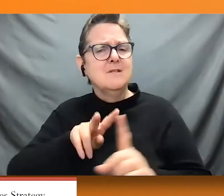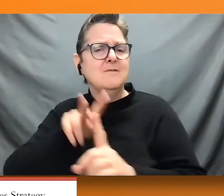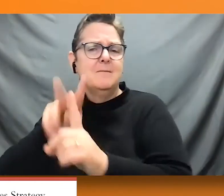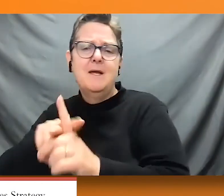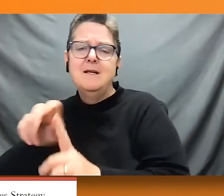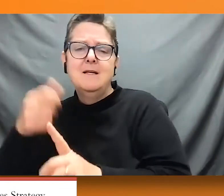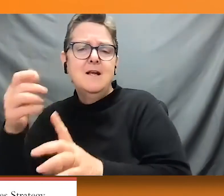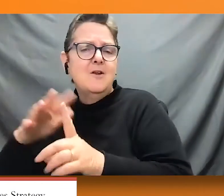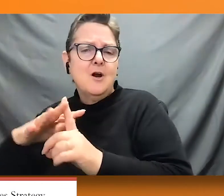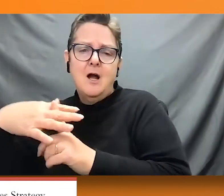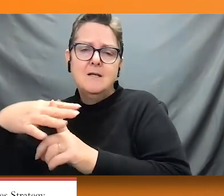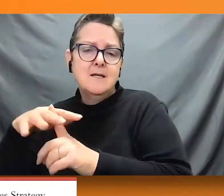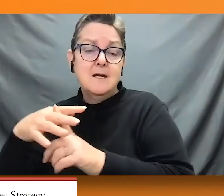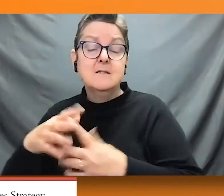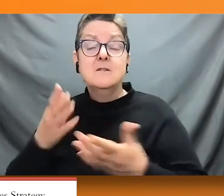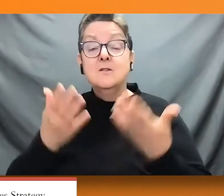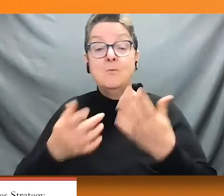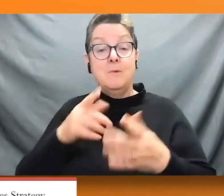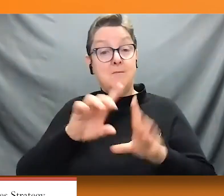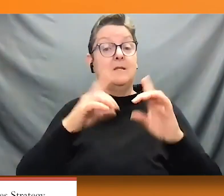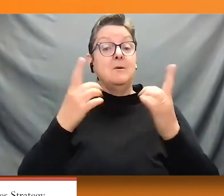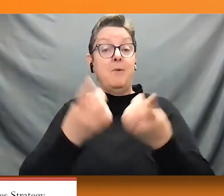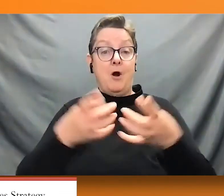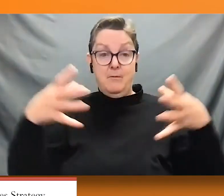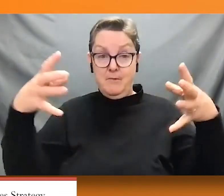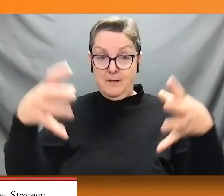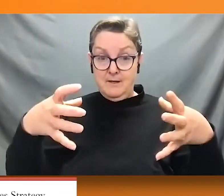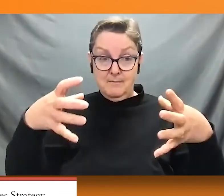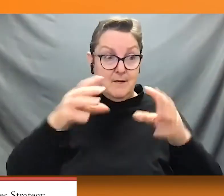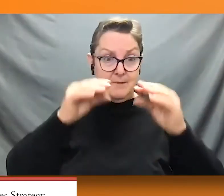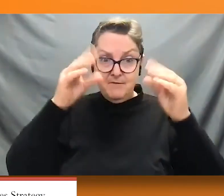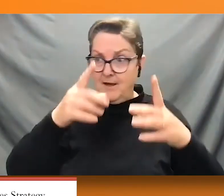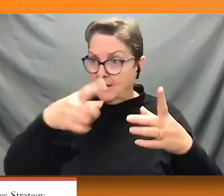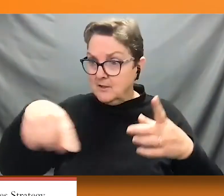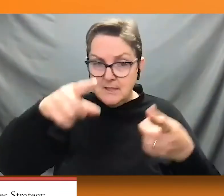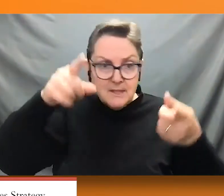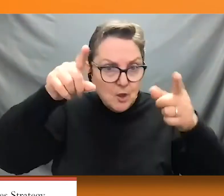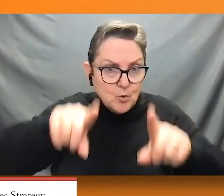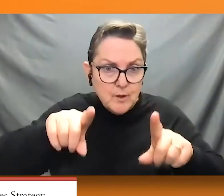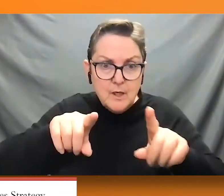and even if as a department, if you decided, OK, here's two or 3 strategies that we want to all use,